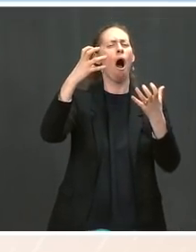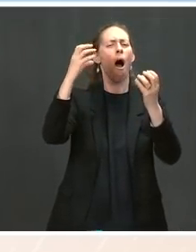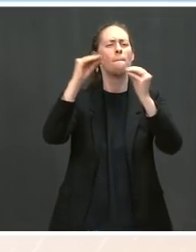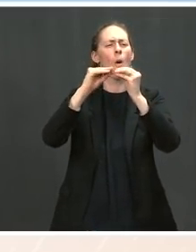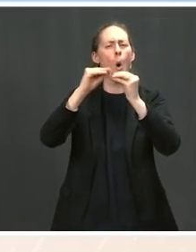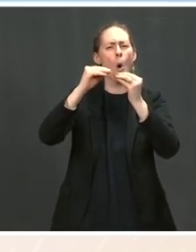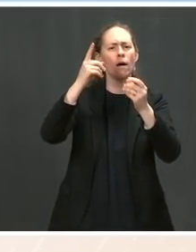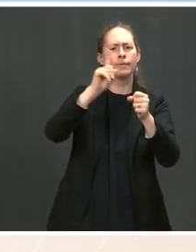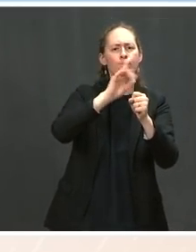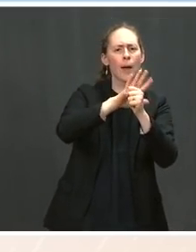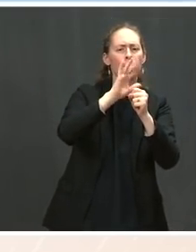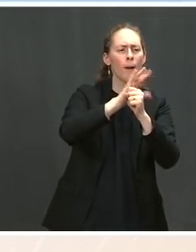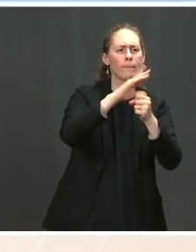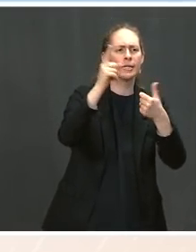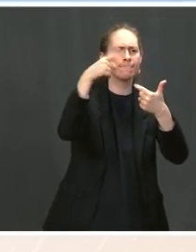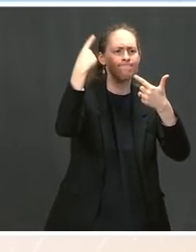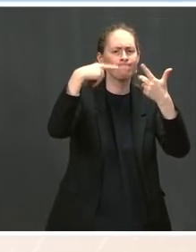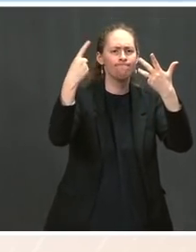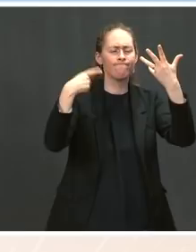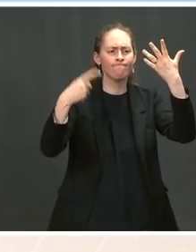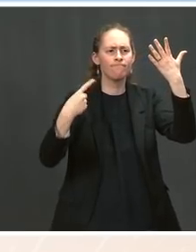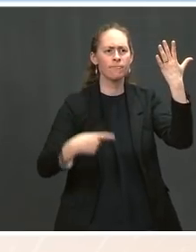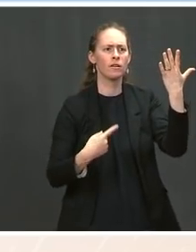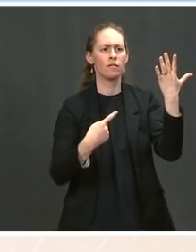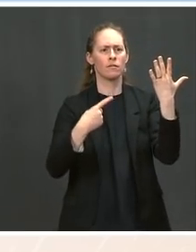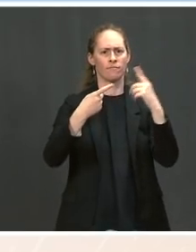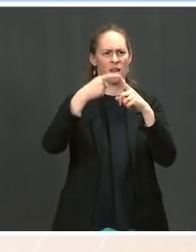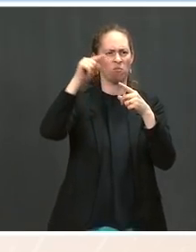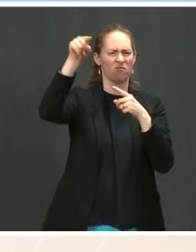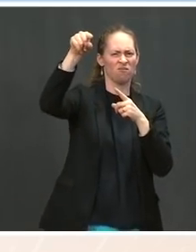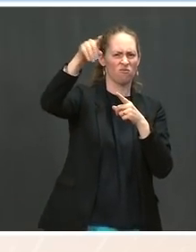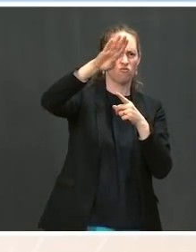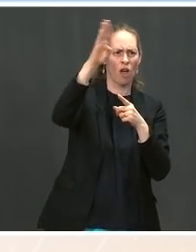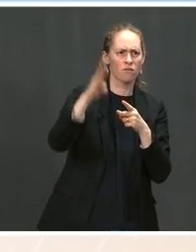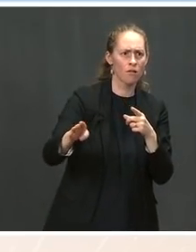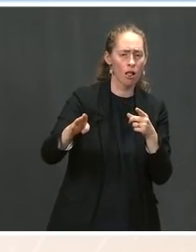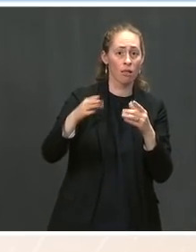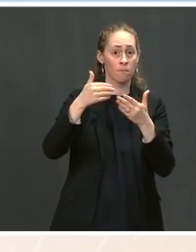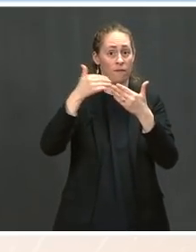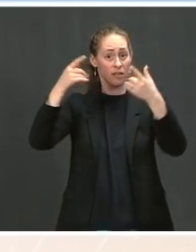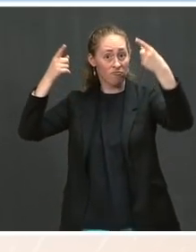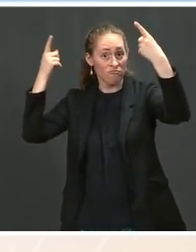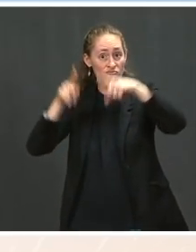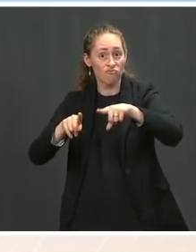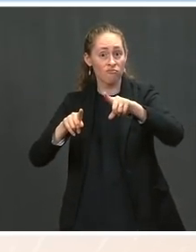on forestation before making a deal? Ms. Psaki: Well, I don't know that I would see the climate summit